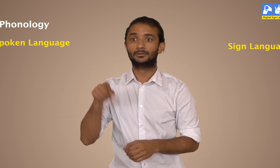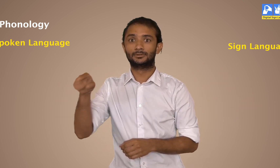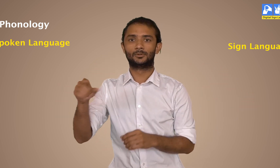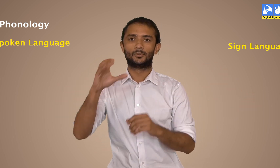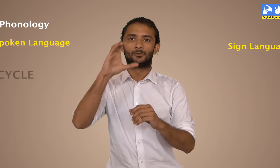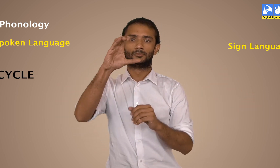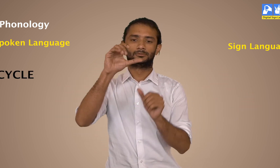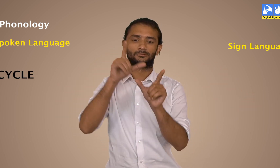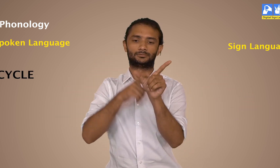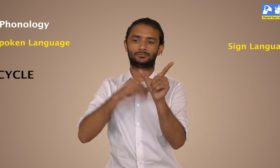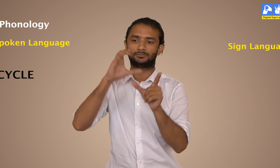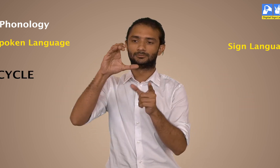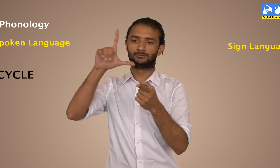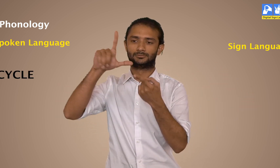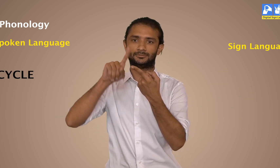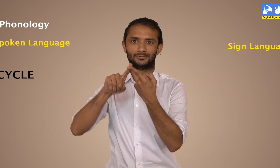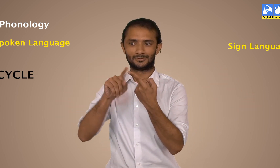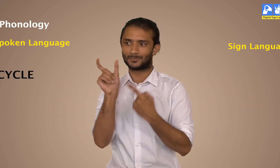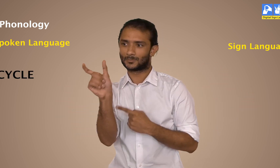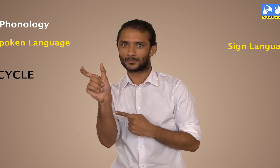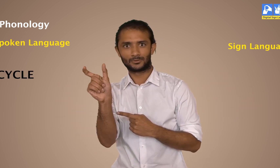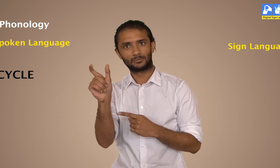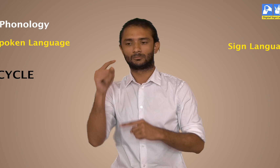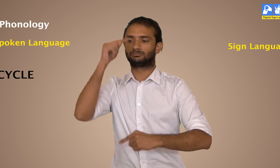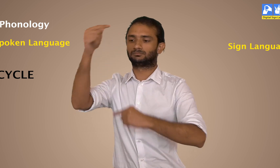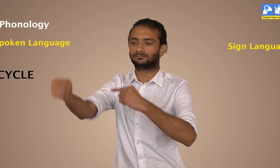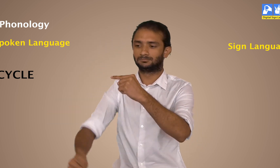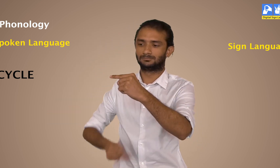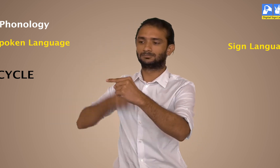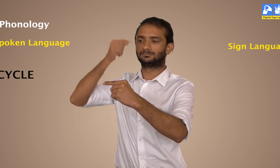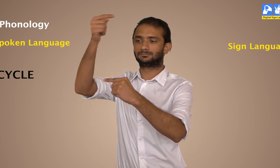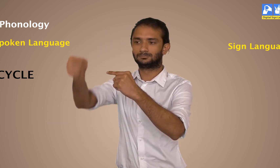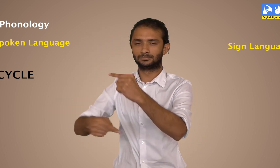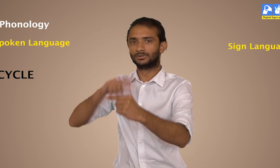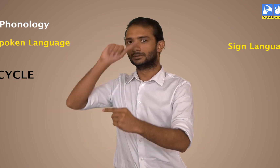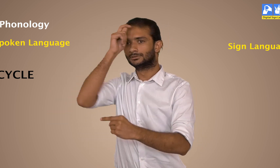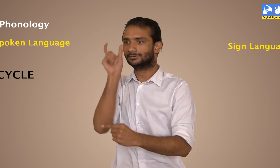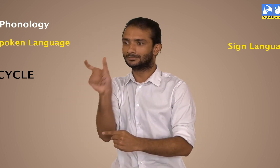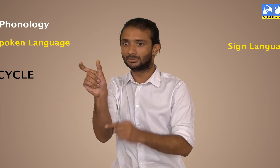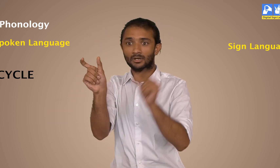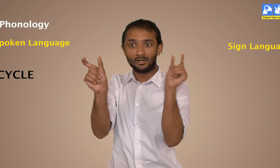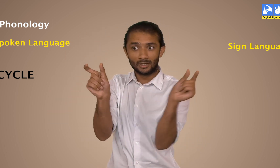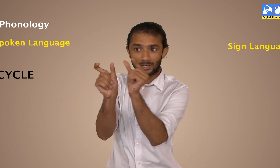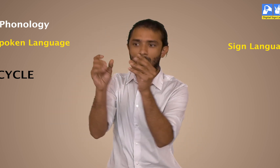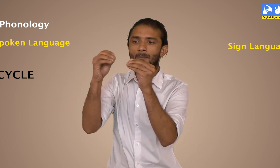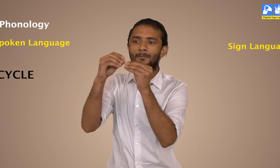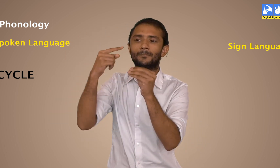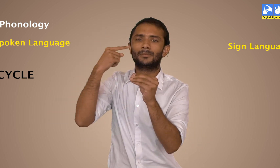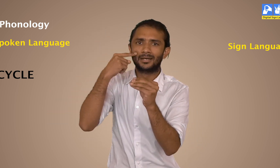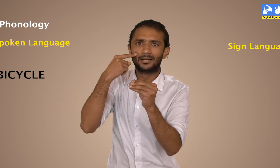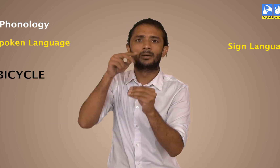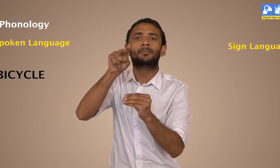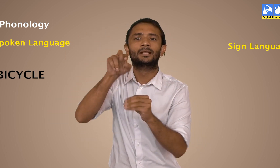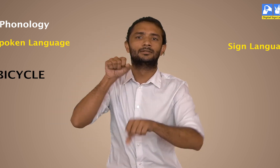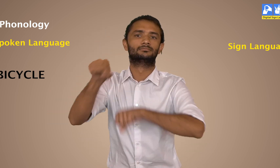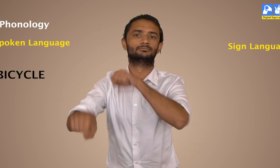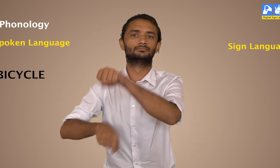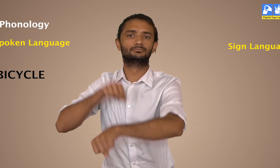In spoken languages, adding the bound morpheme Bi- in cycle makes it BICYCLE